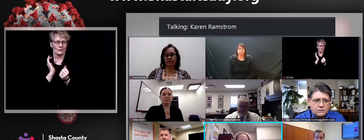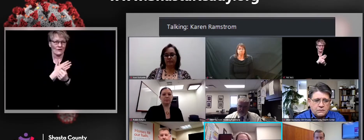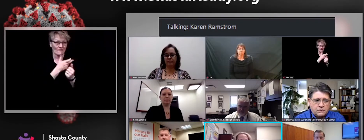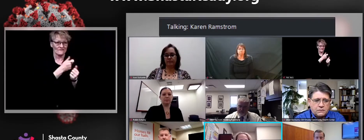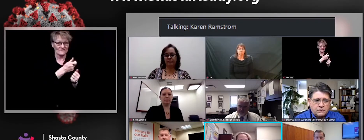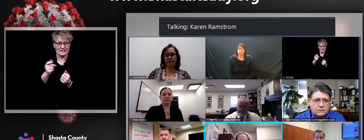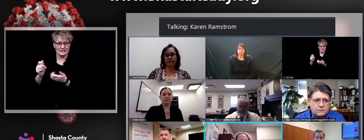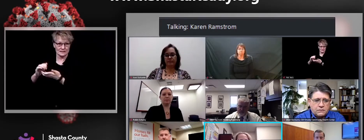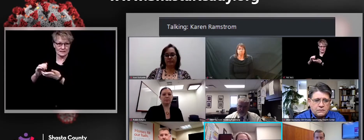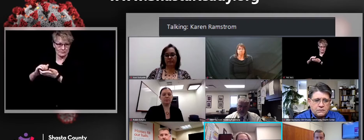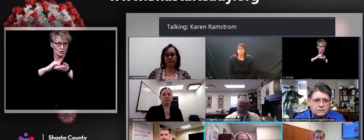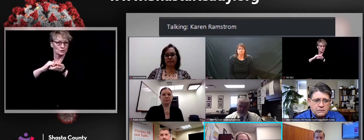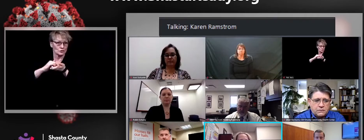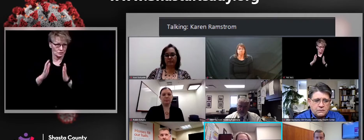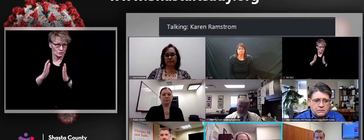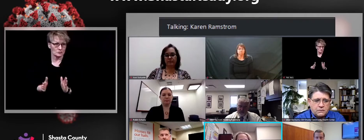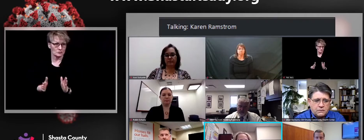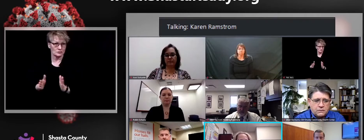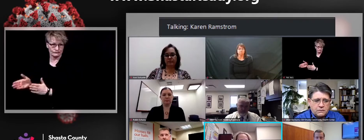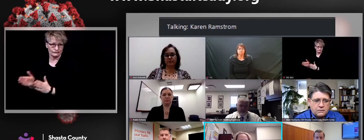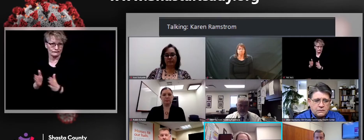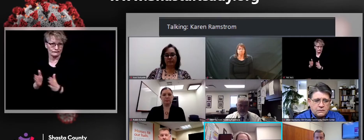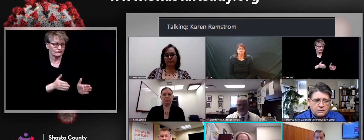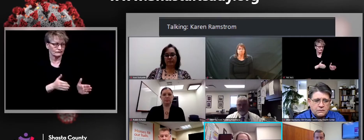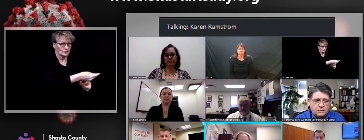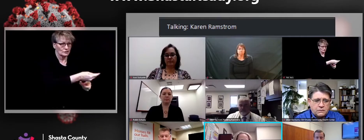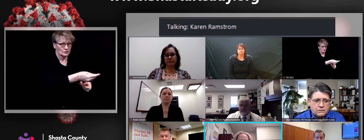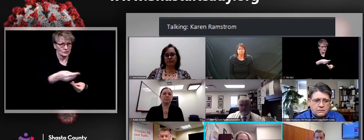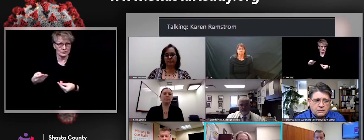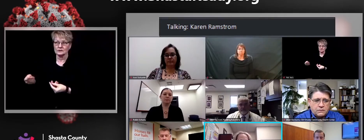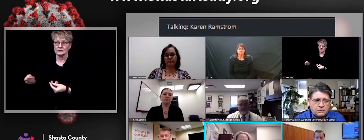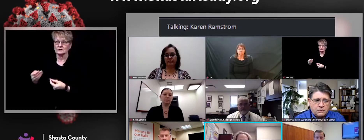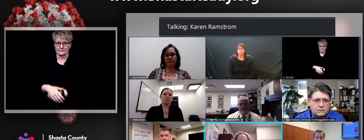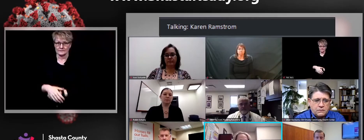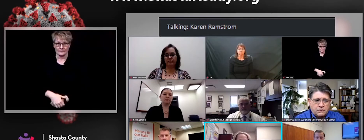single dose vaccine, highly effective in preventing hospitalizations and deaths,